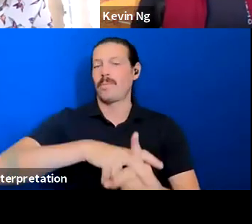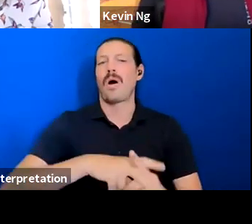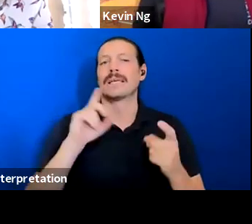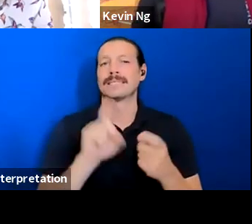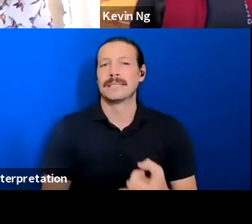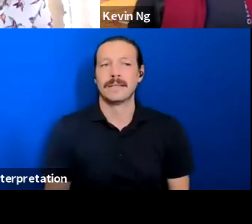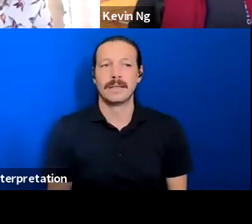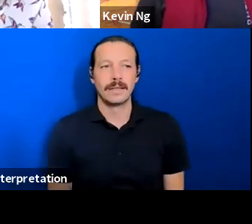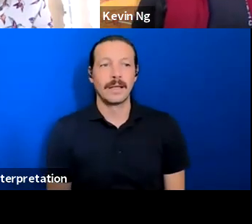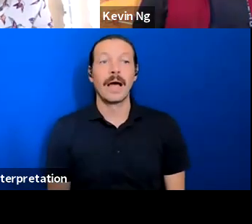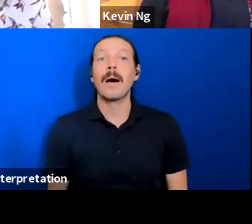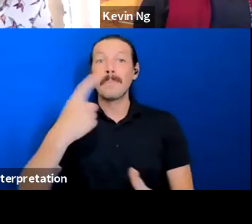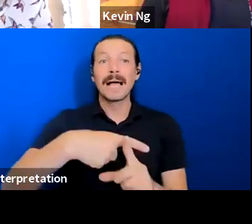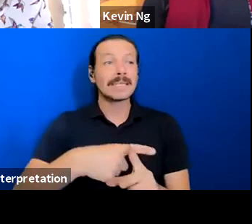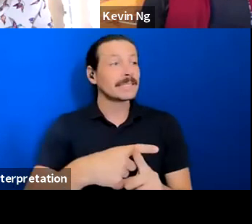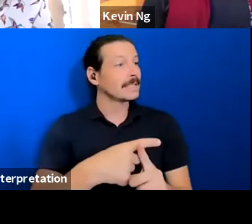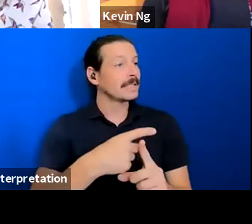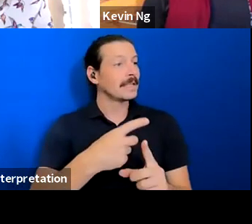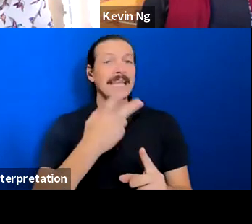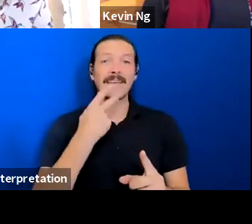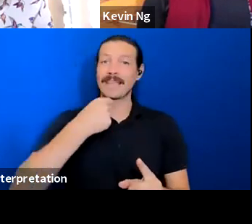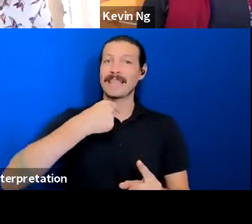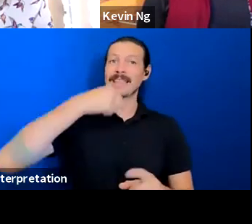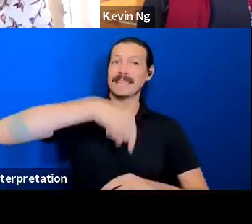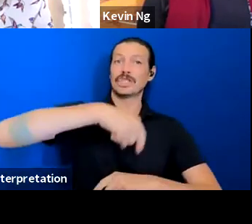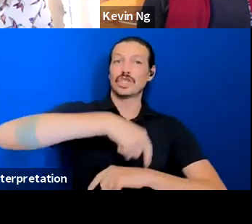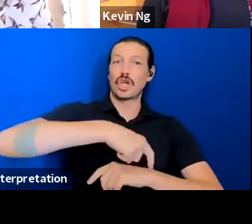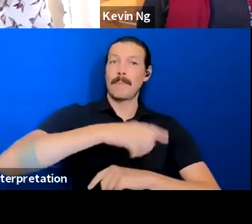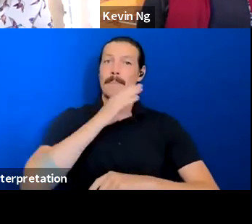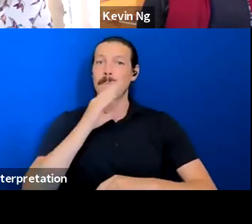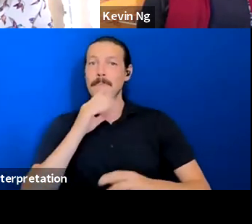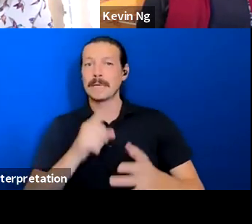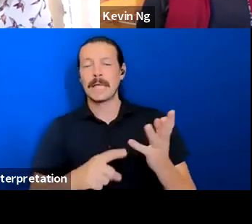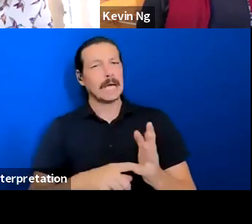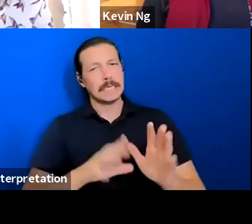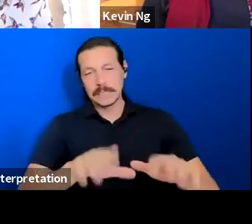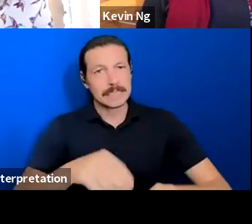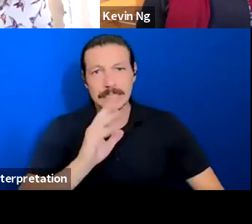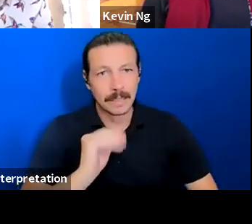because if we know you are interested we may be in contact if other relevant opportunities